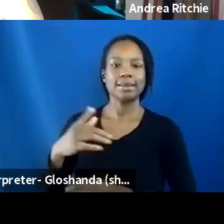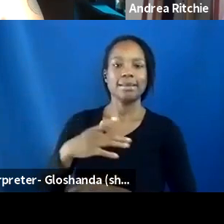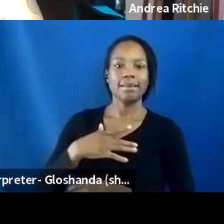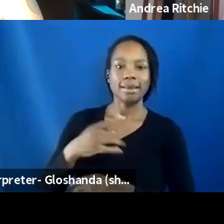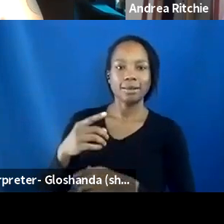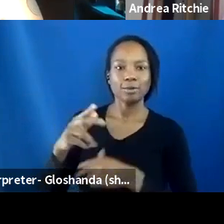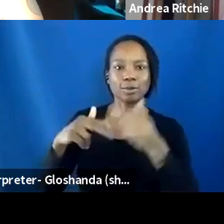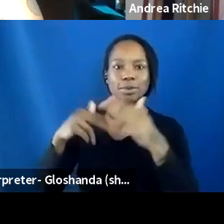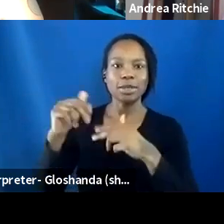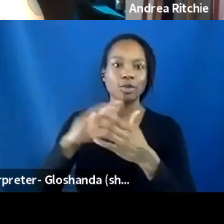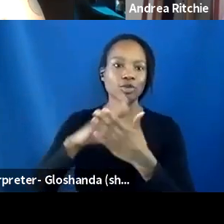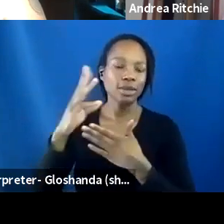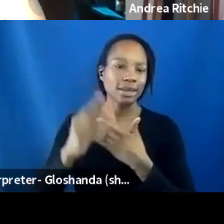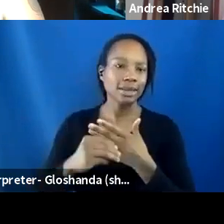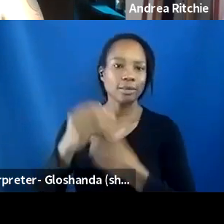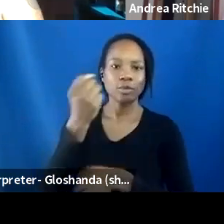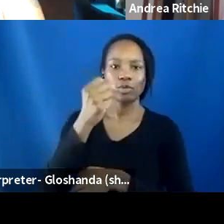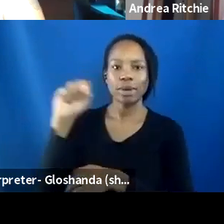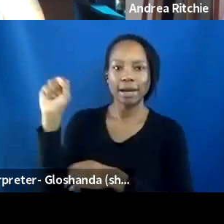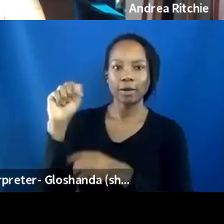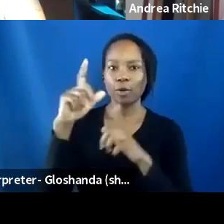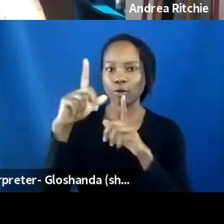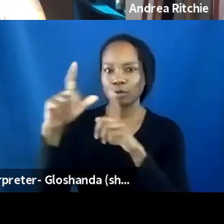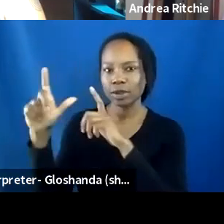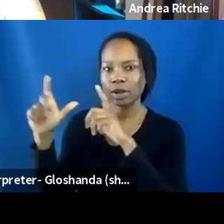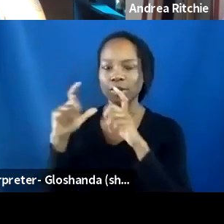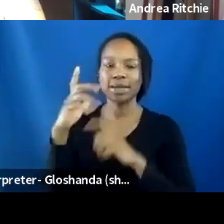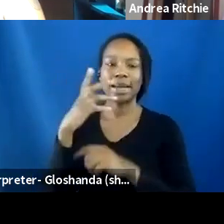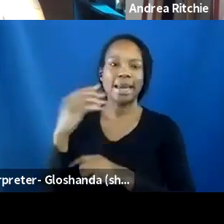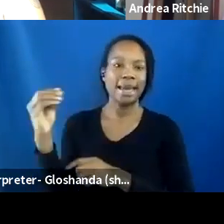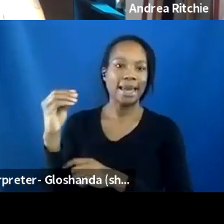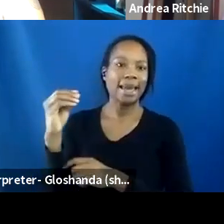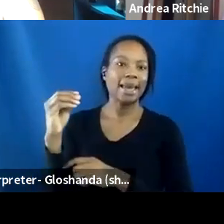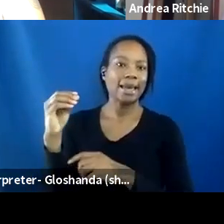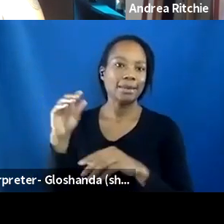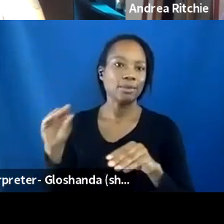and movement history. You can visit his website at madqueer.org.